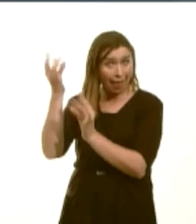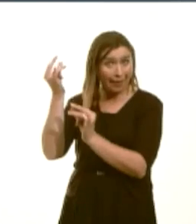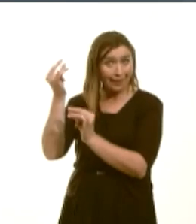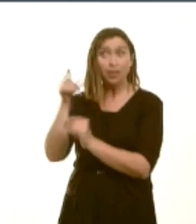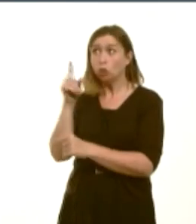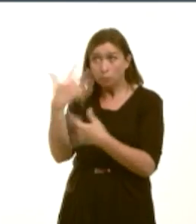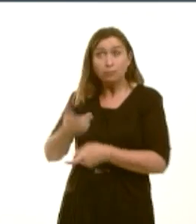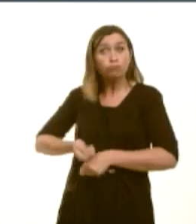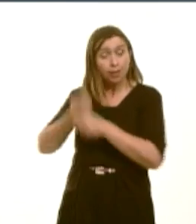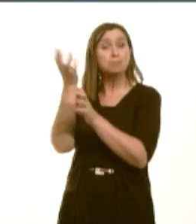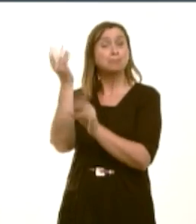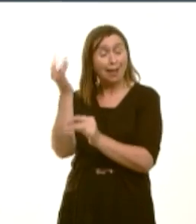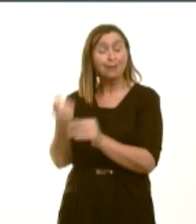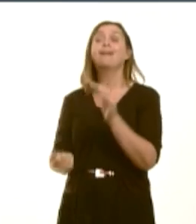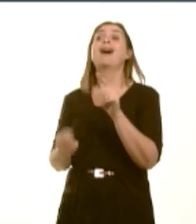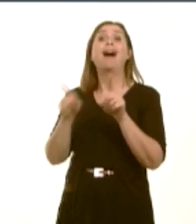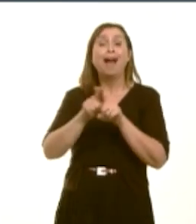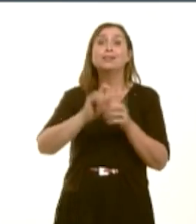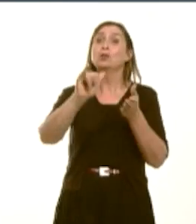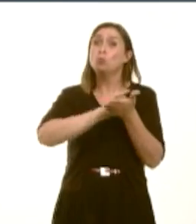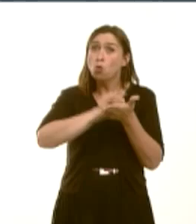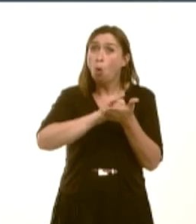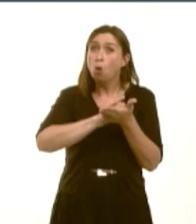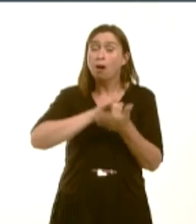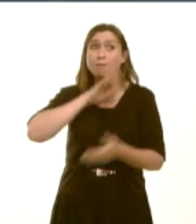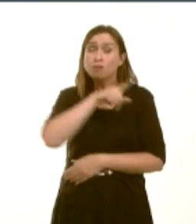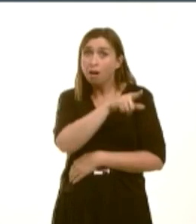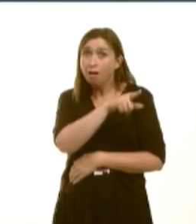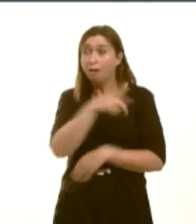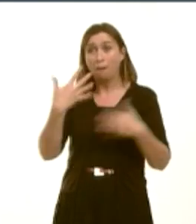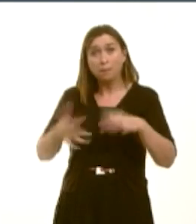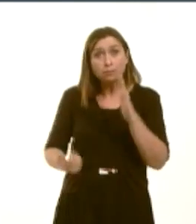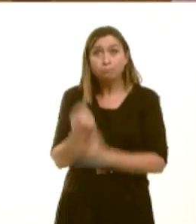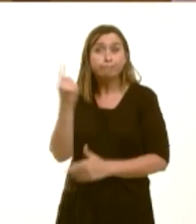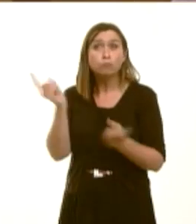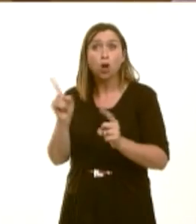what happened in Spain and, indeed, in New York, where they also introduced such a ban.